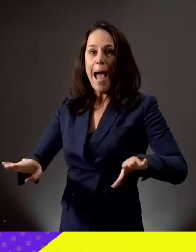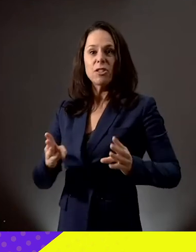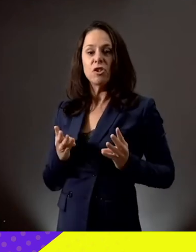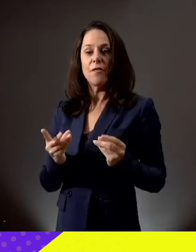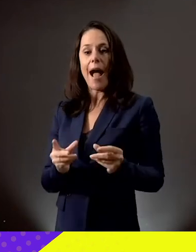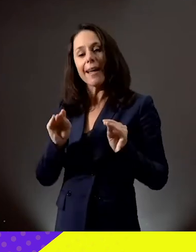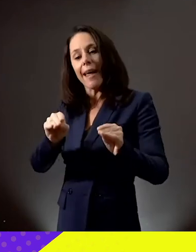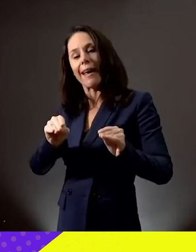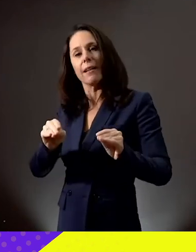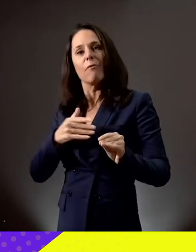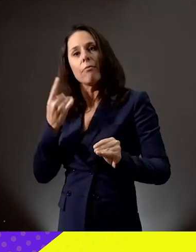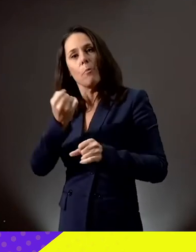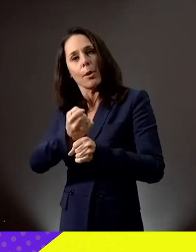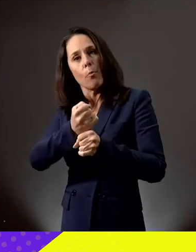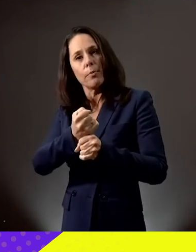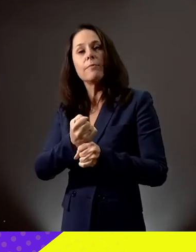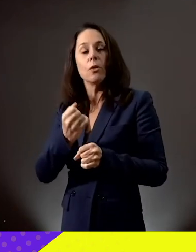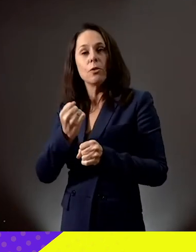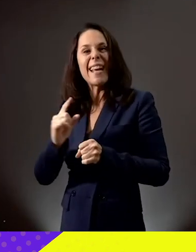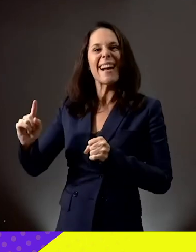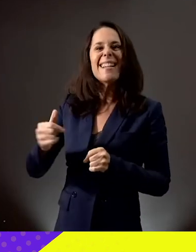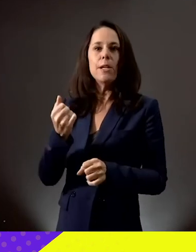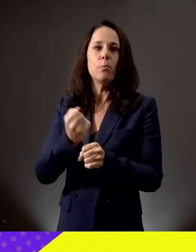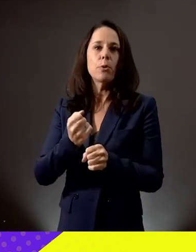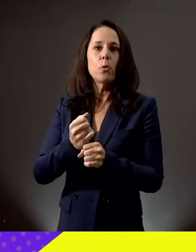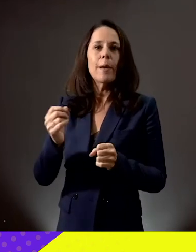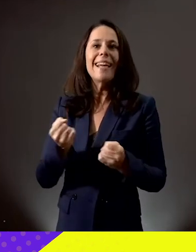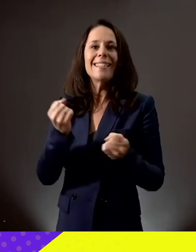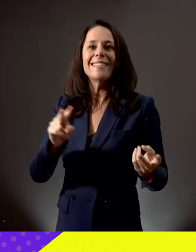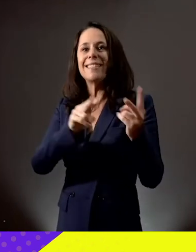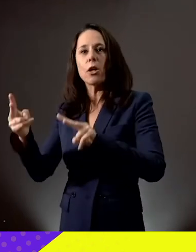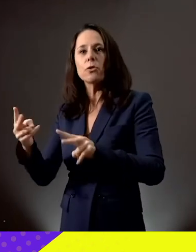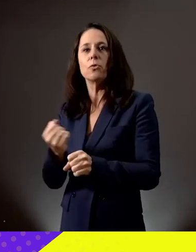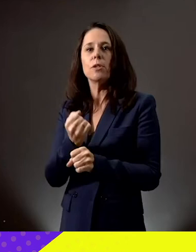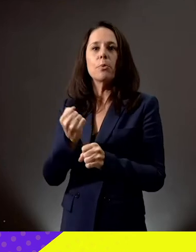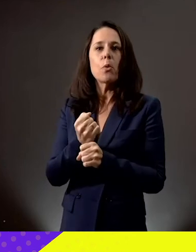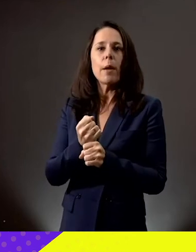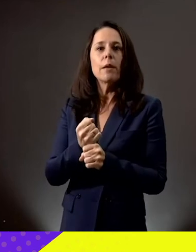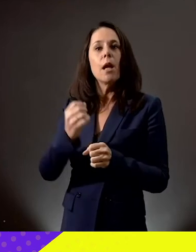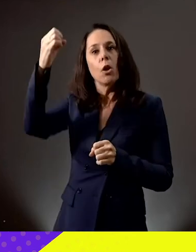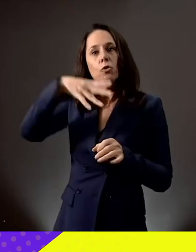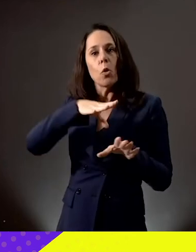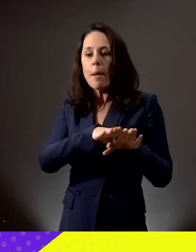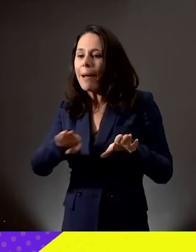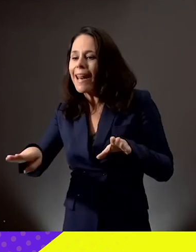for a certain job in the energy transition like installing solar panels... but also certain employee skills.